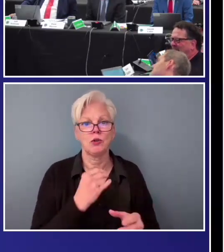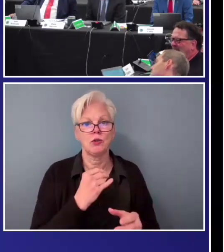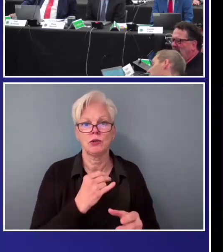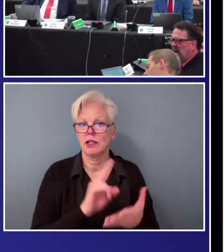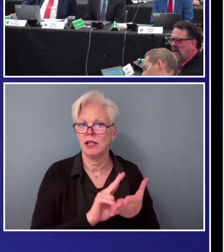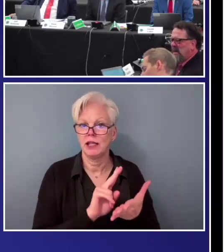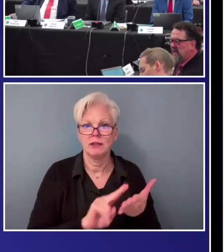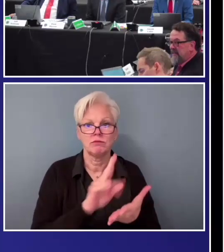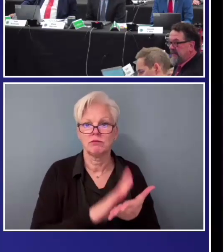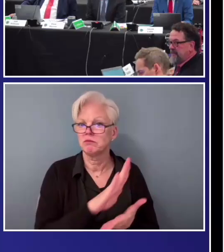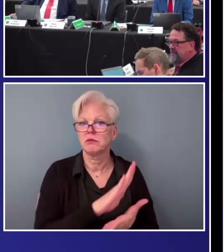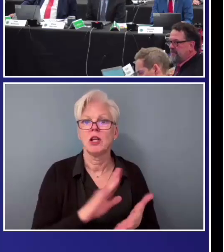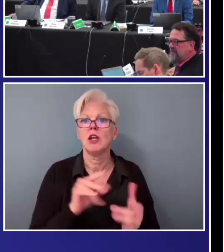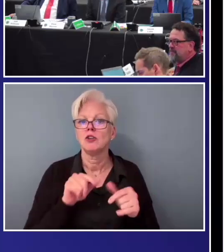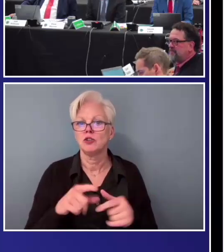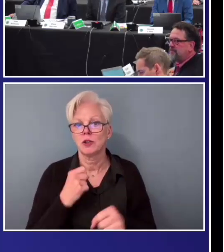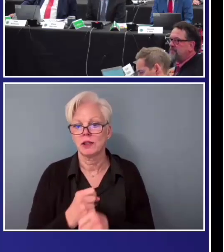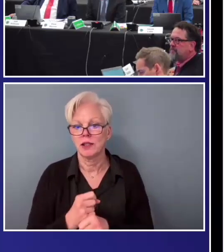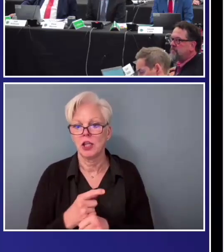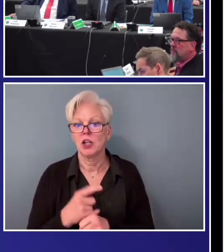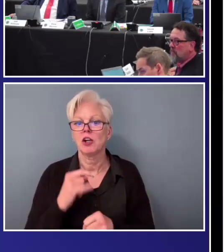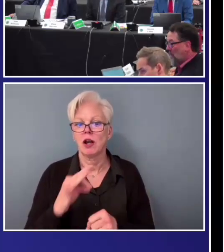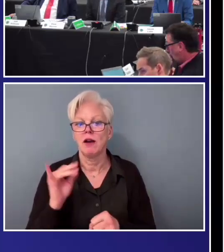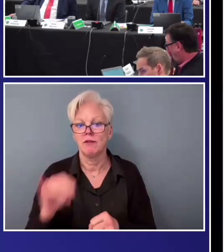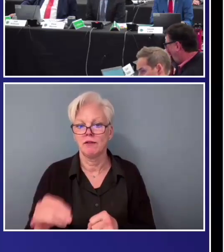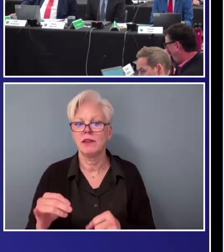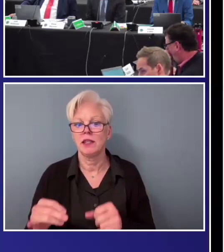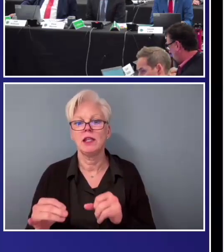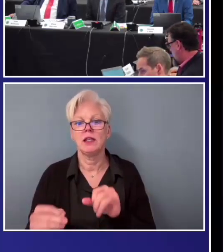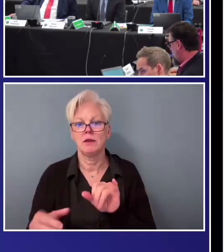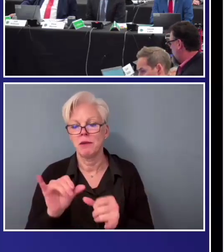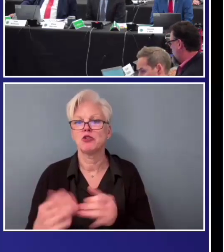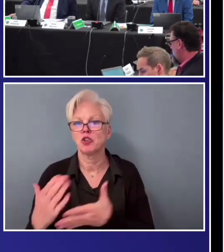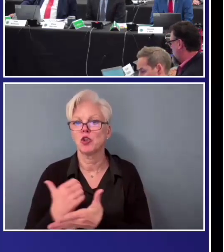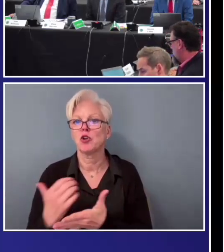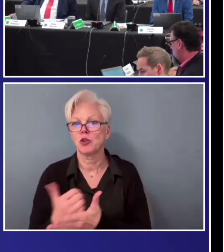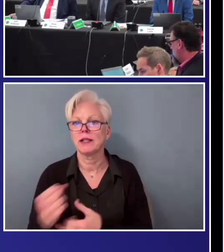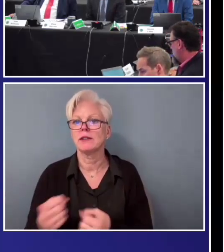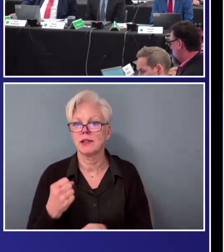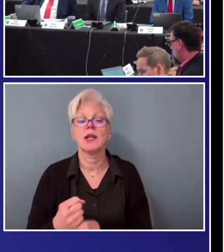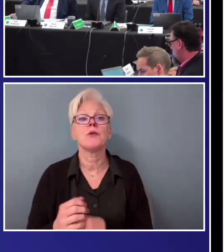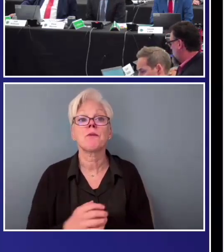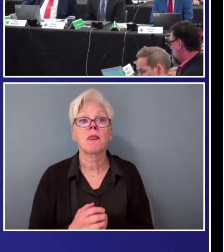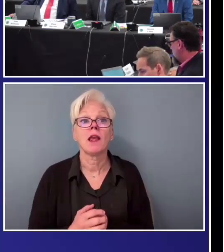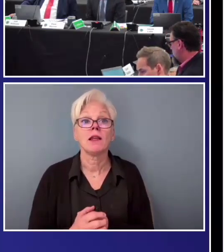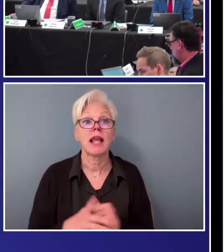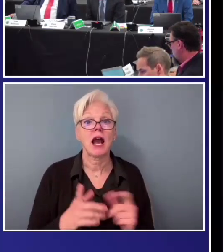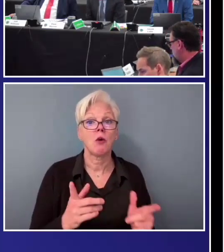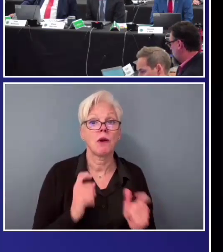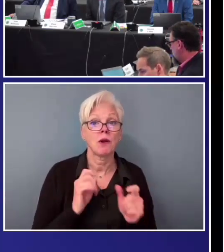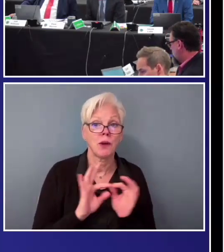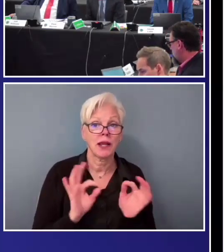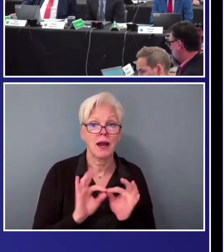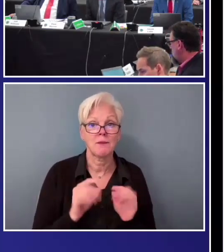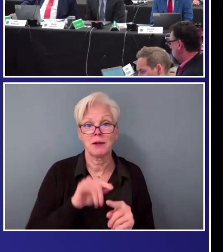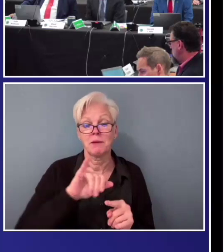the year of the associated measured earnings. So one quick note about this. We did talk a little bit about the concept